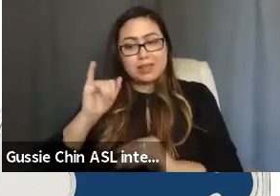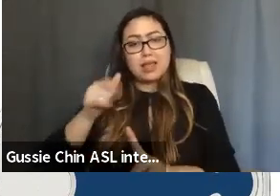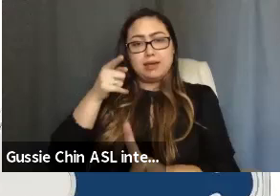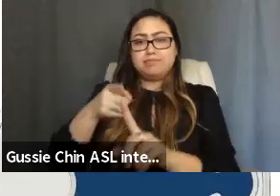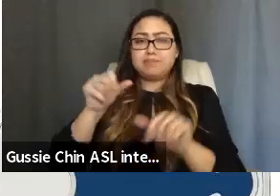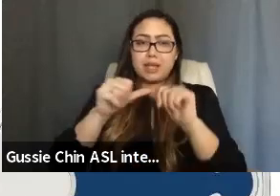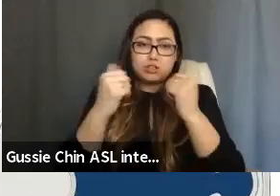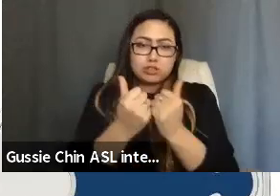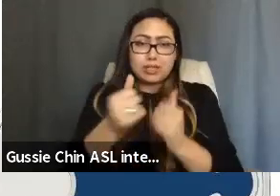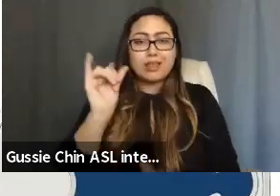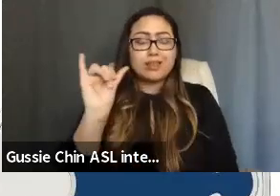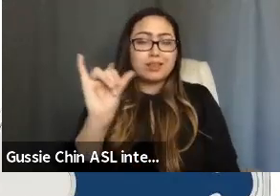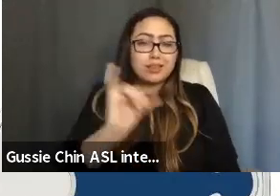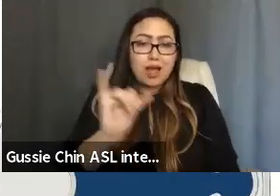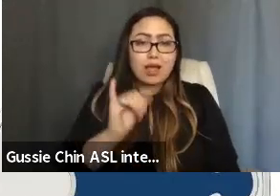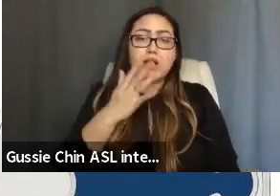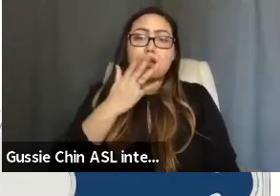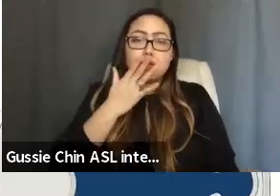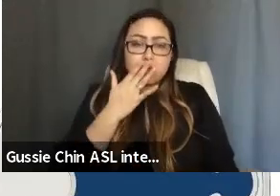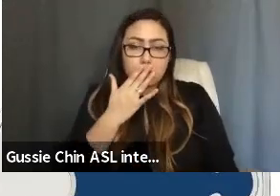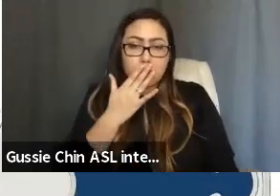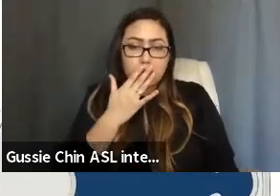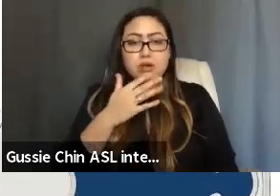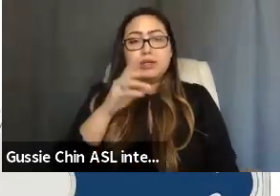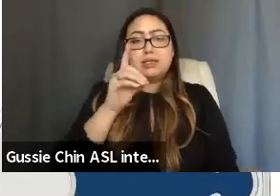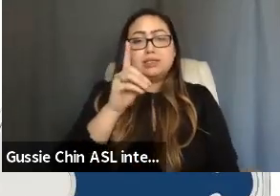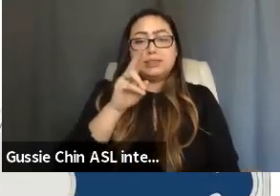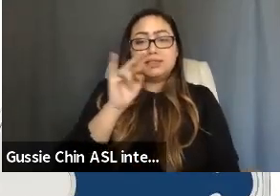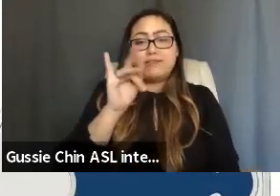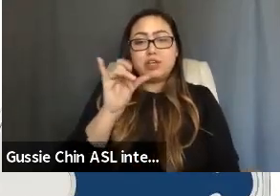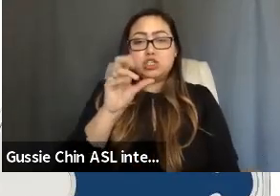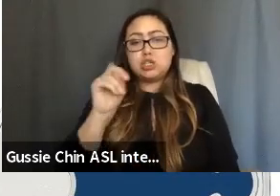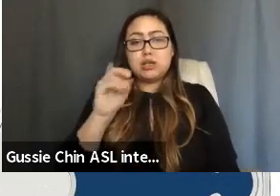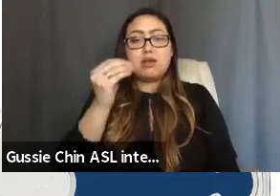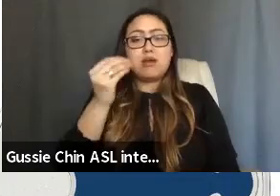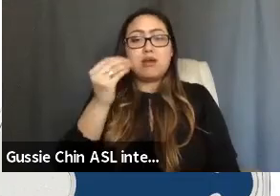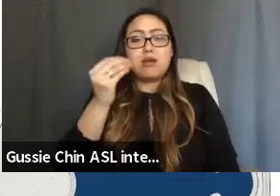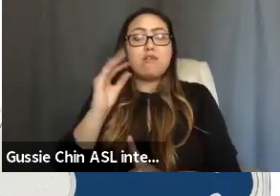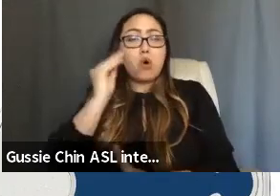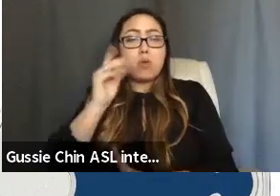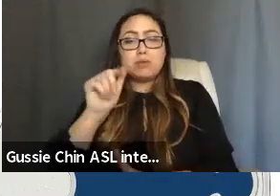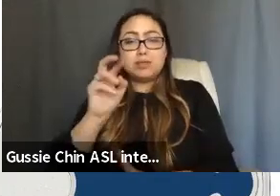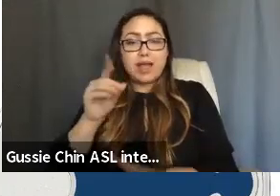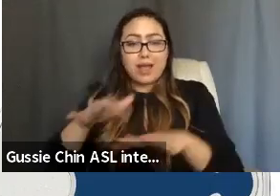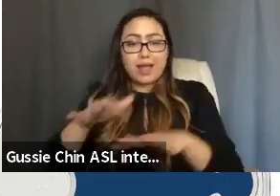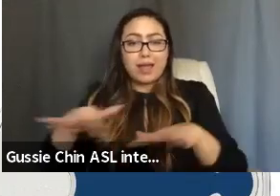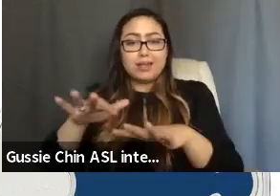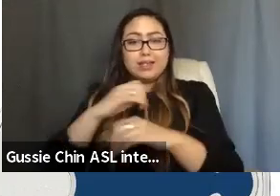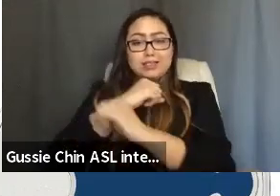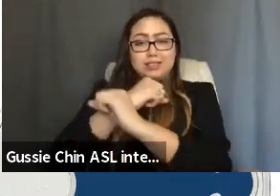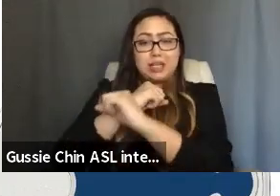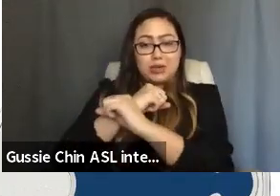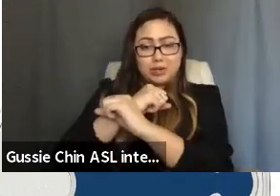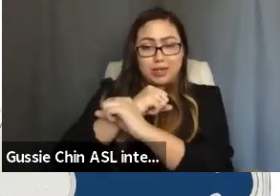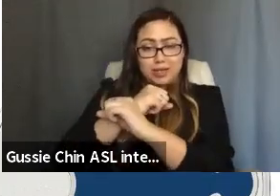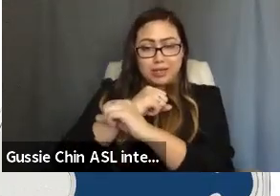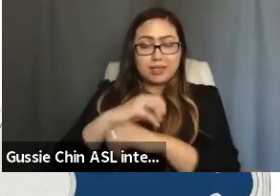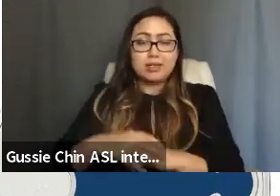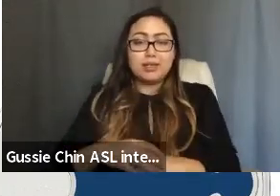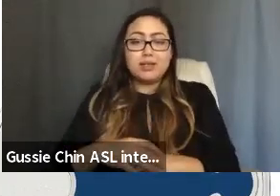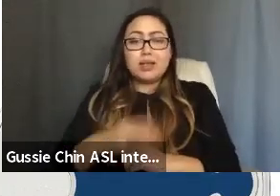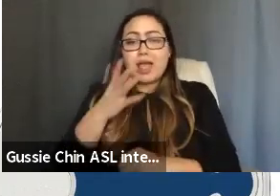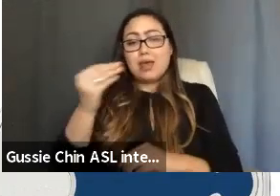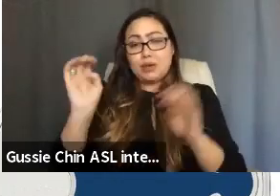like Colorado's division of Homeland Security and emergency management had created, alongside the